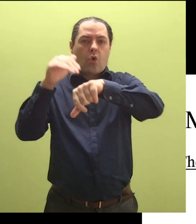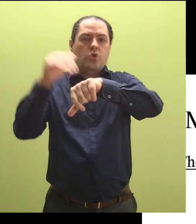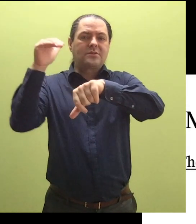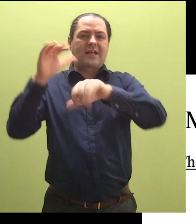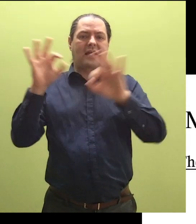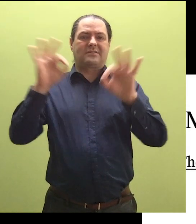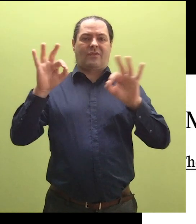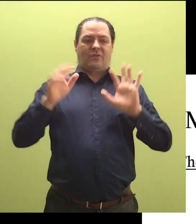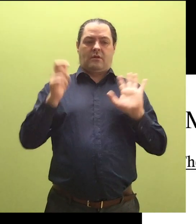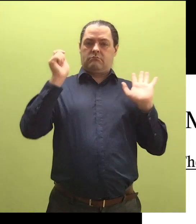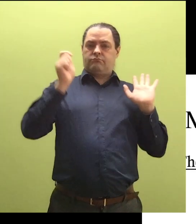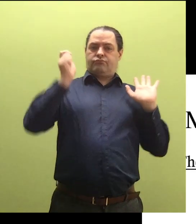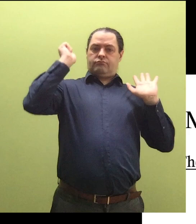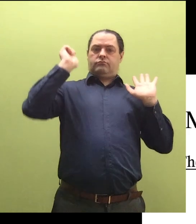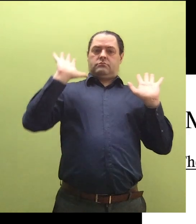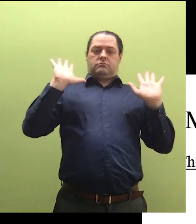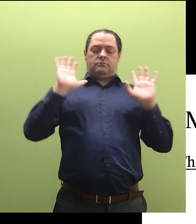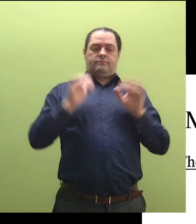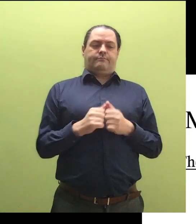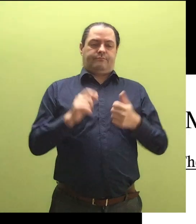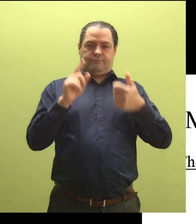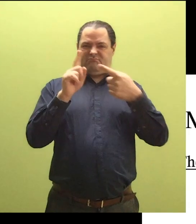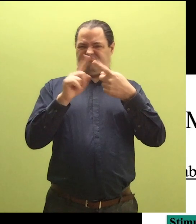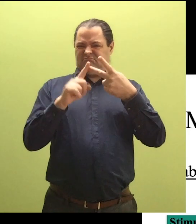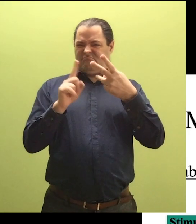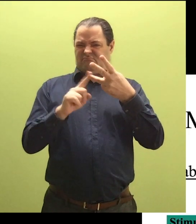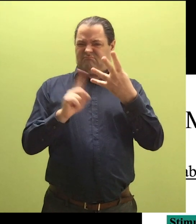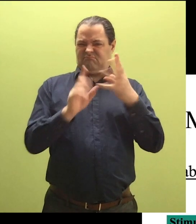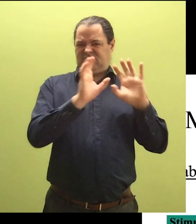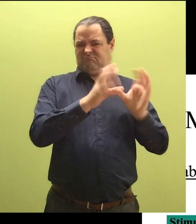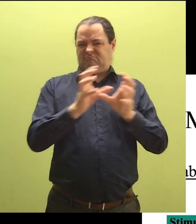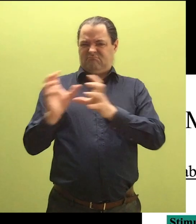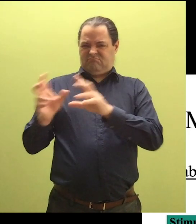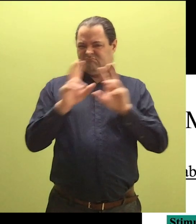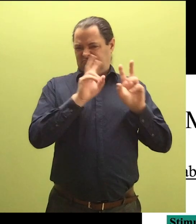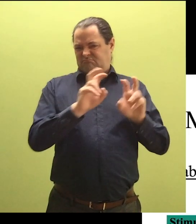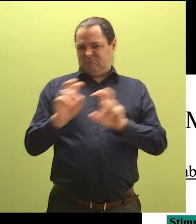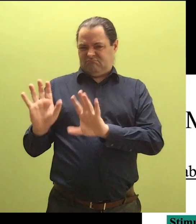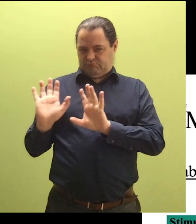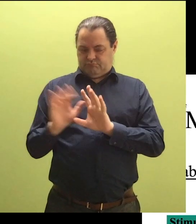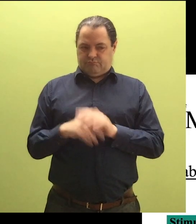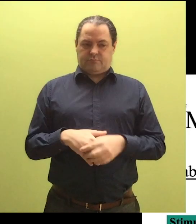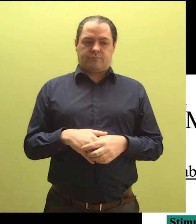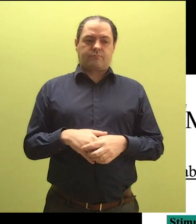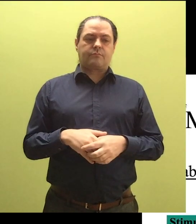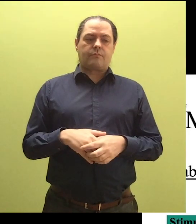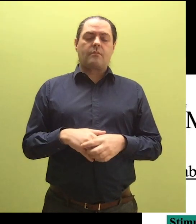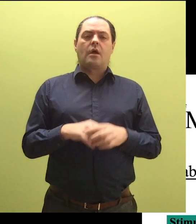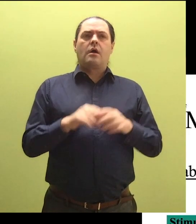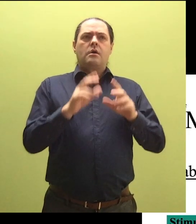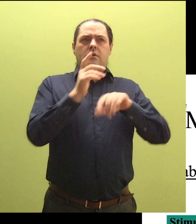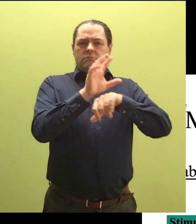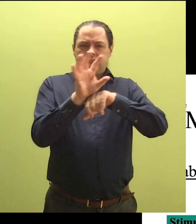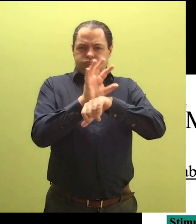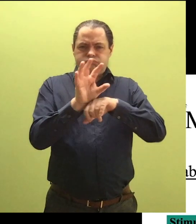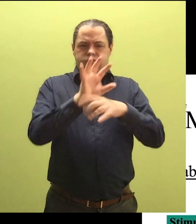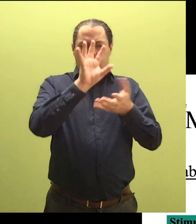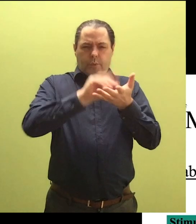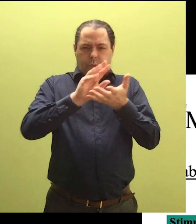in the causation. We annotated the recordings in ELAN software